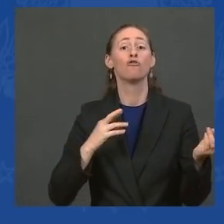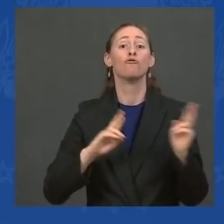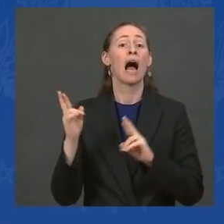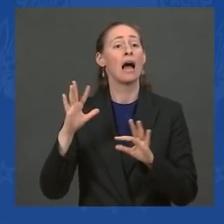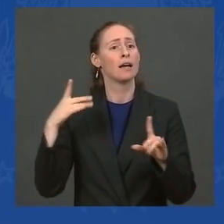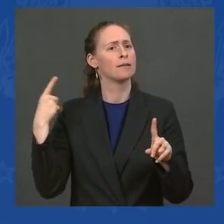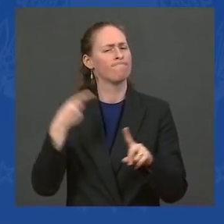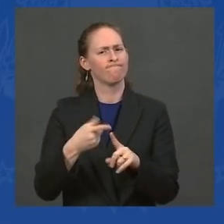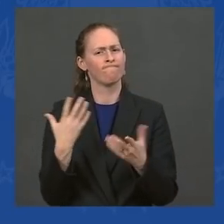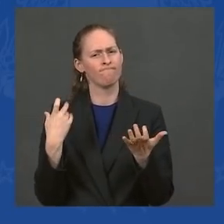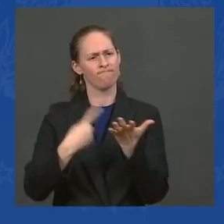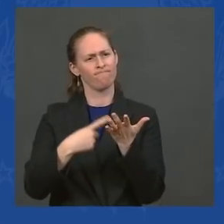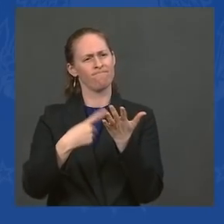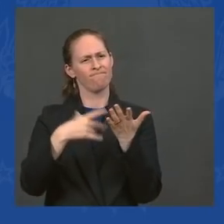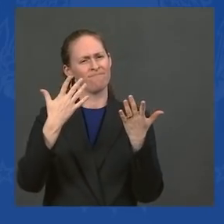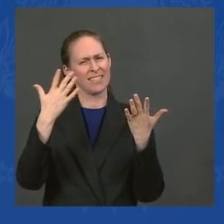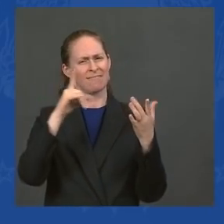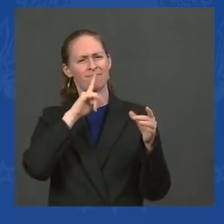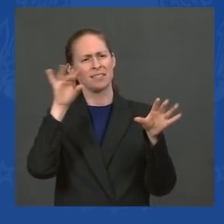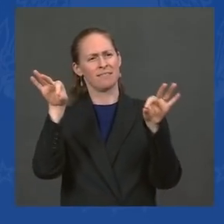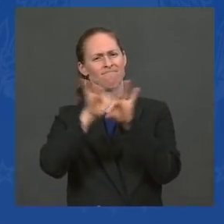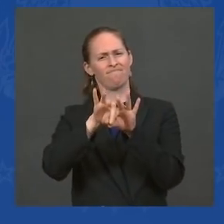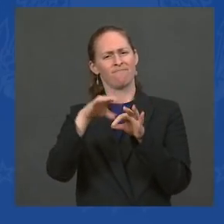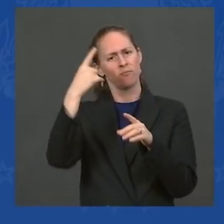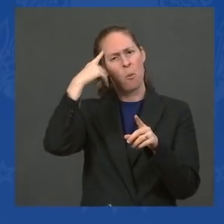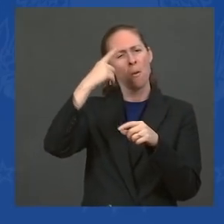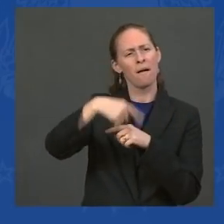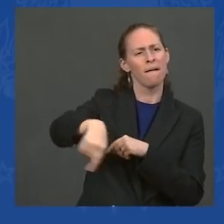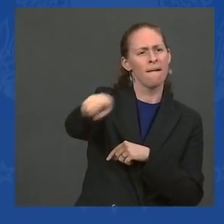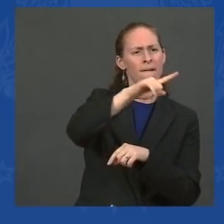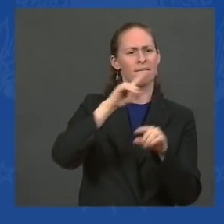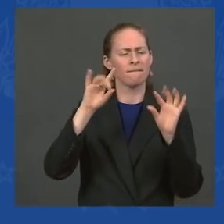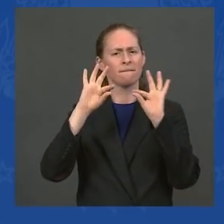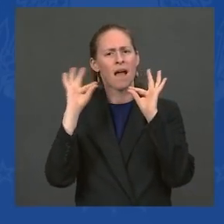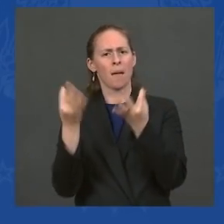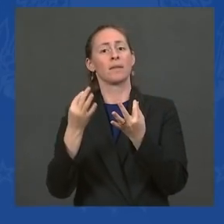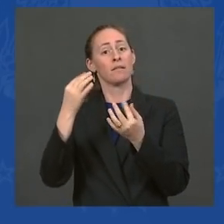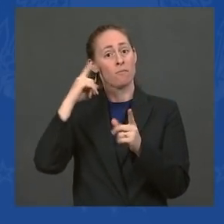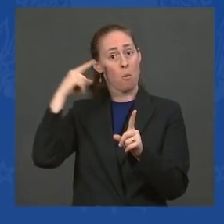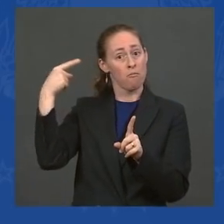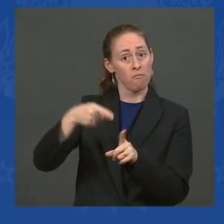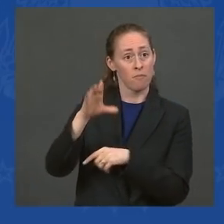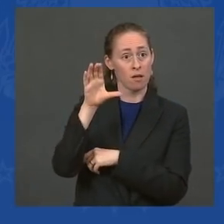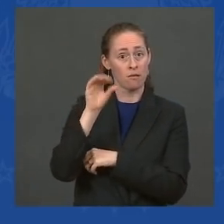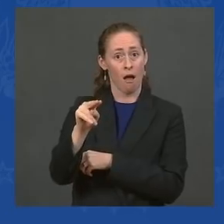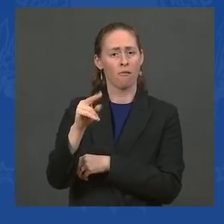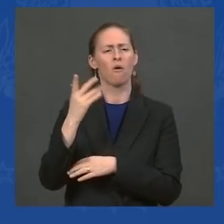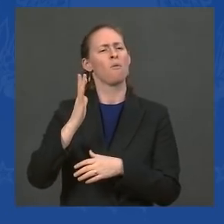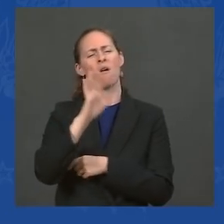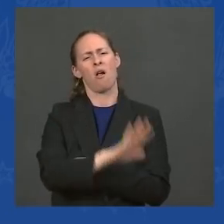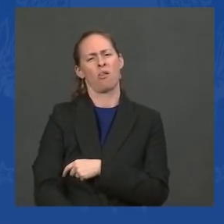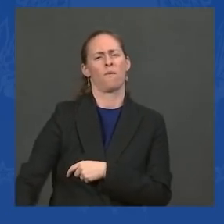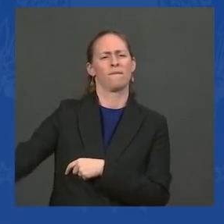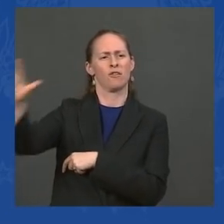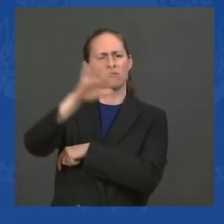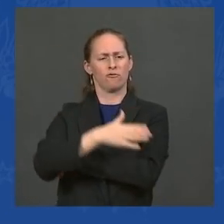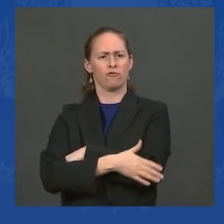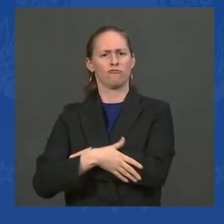for the families not only of Connecticut -- because you're ahead of the curve in some of what you've done on your own -- but for our country.